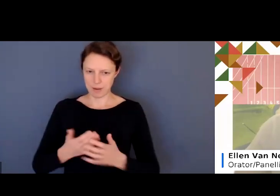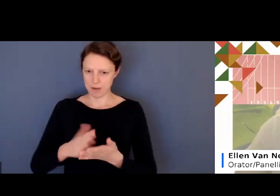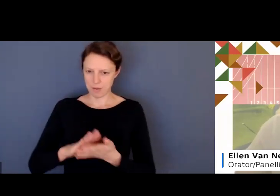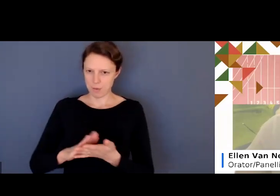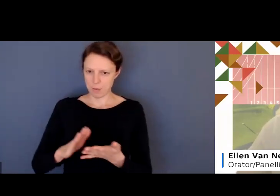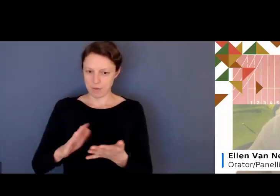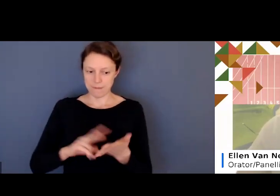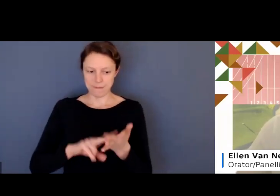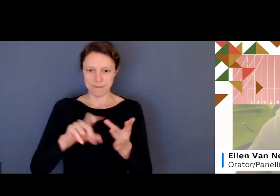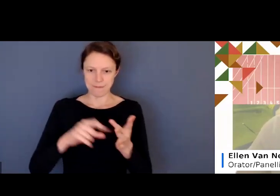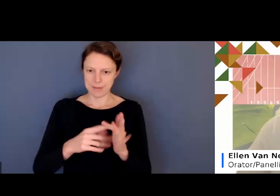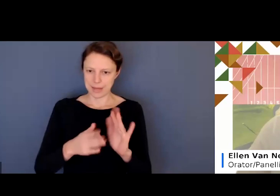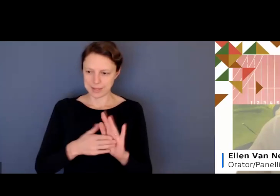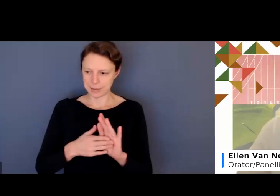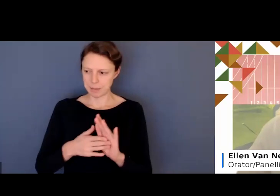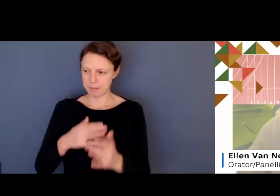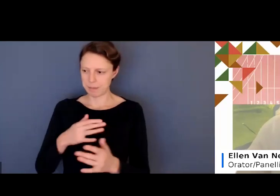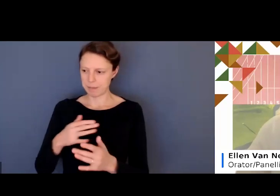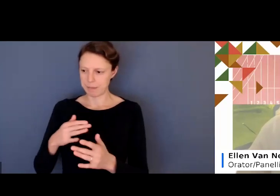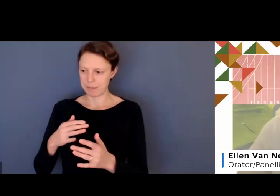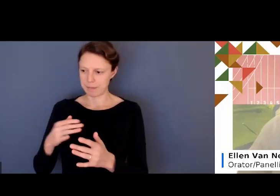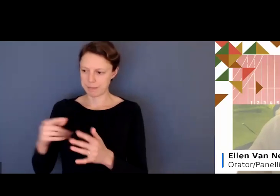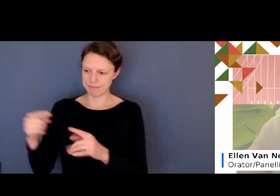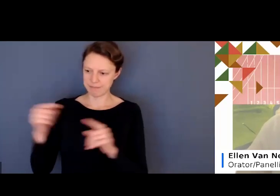Healing circles within teams and communities.